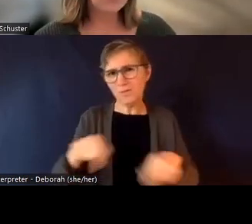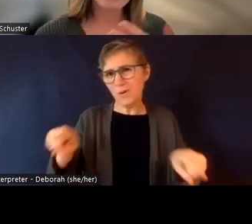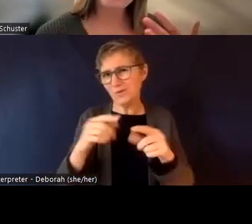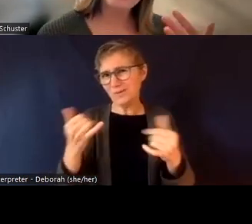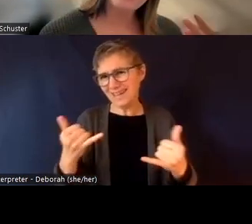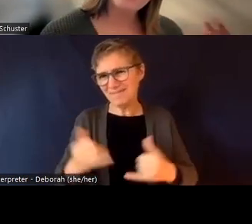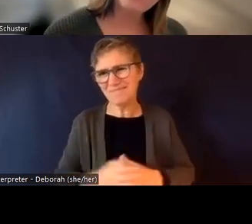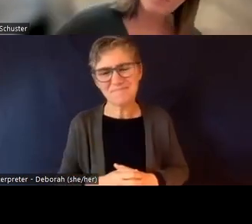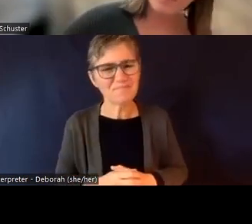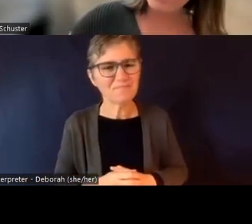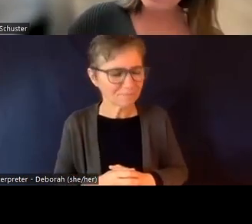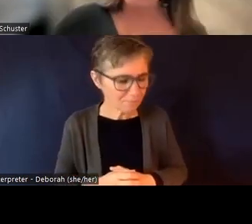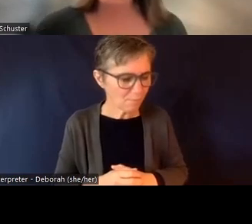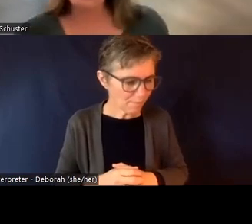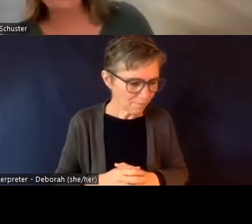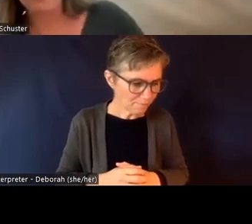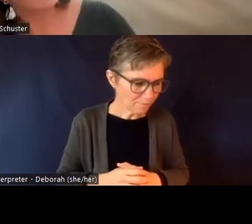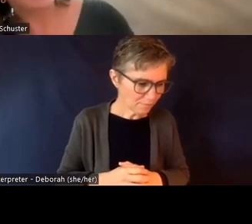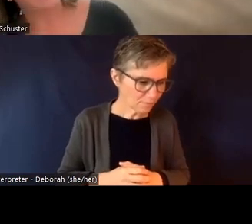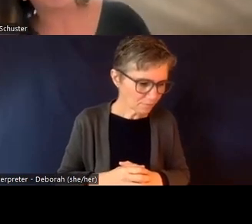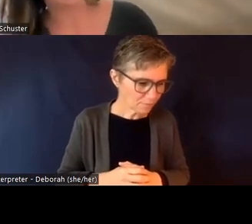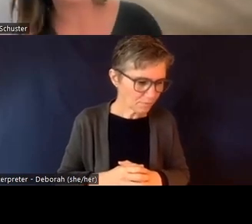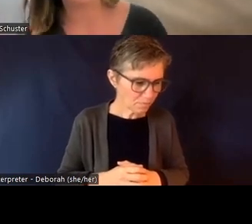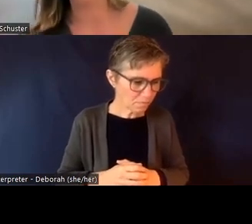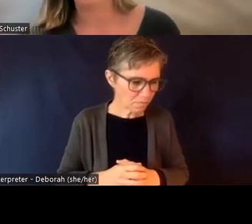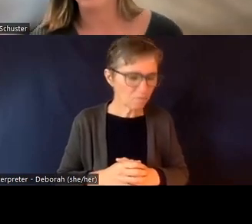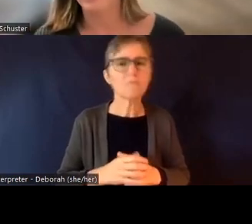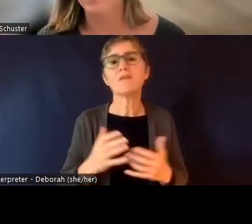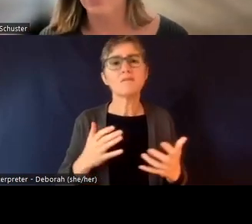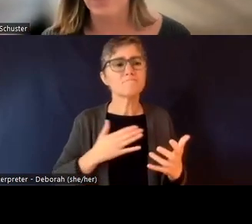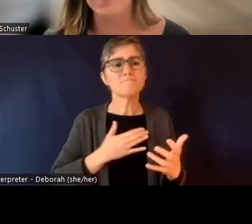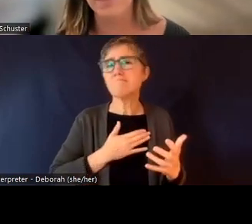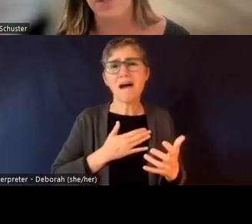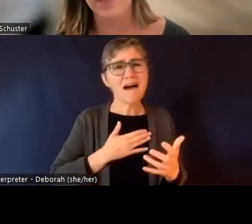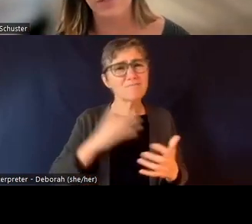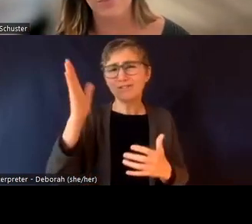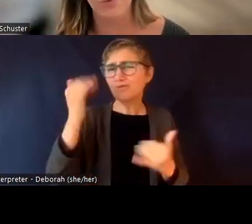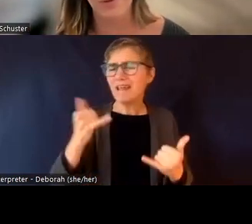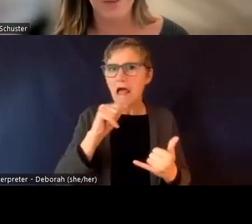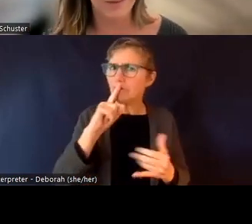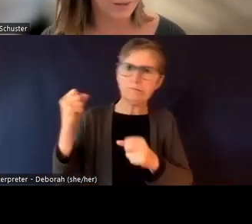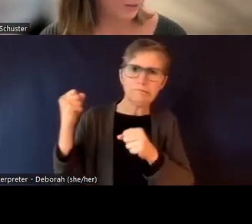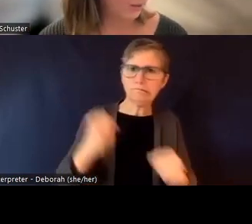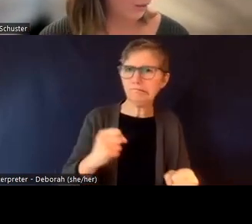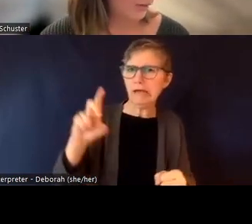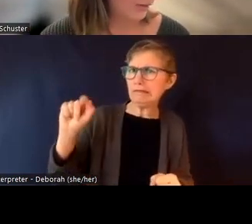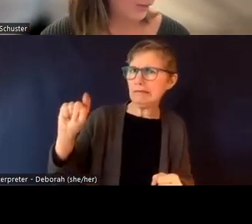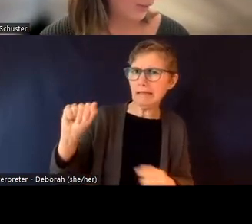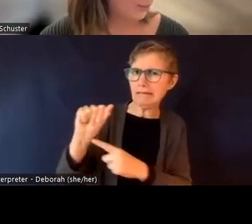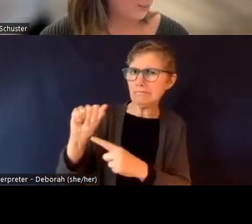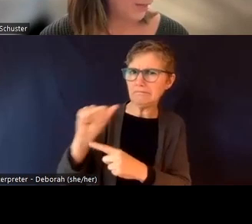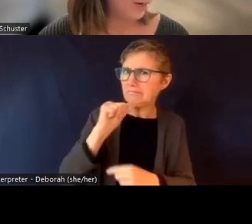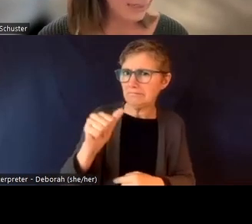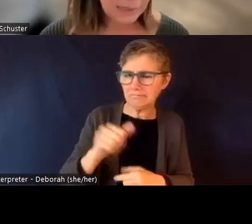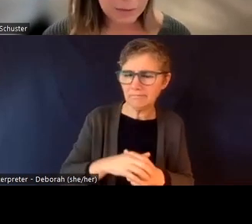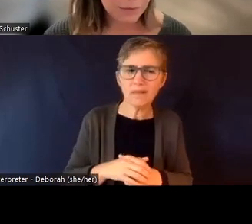So my presentation today isn't very data heavy. I am going to be talking to you more about an idea,